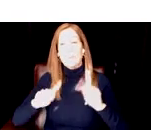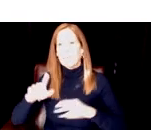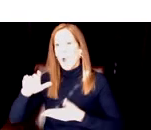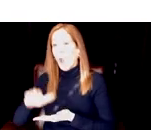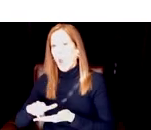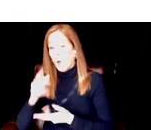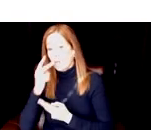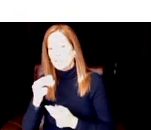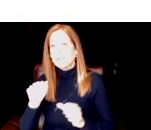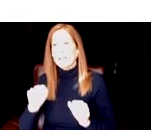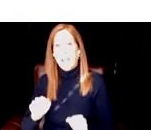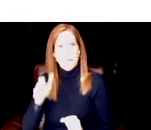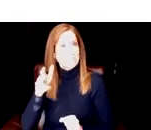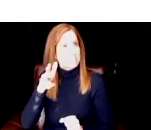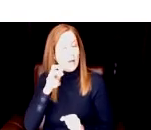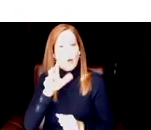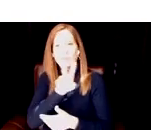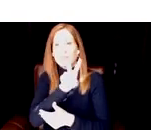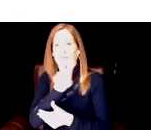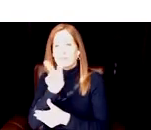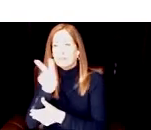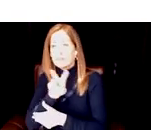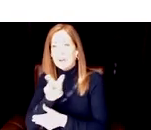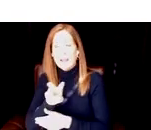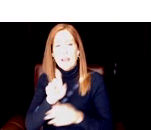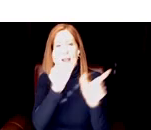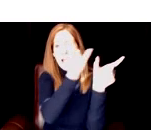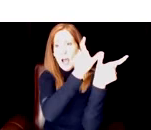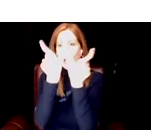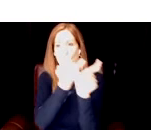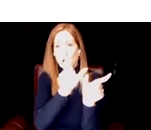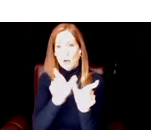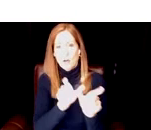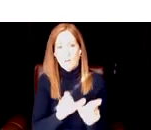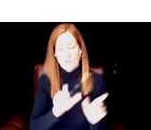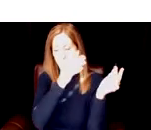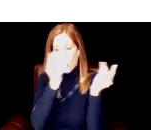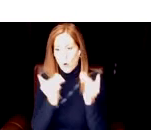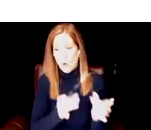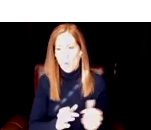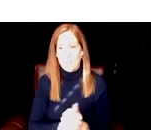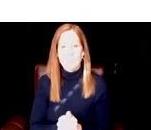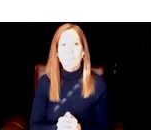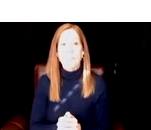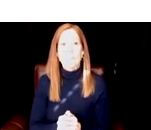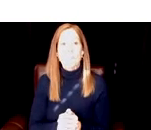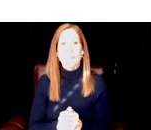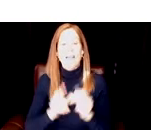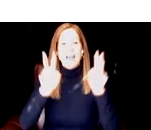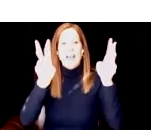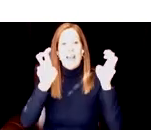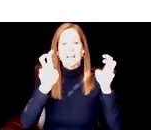the page by reading each heading in the hierarchical flow. Adding alternative text for images